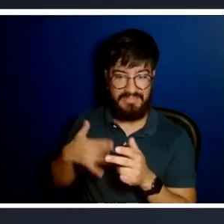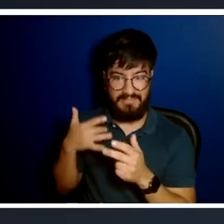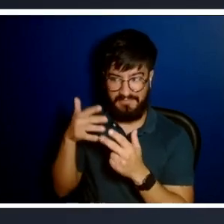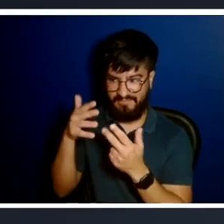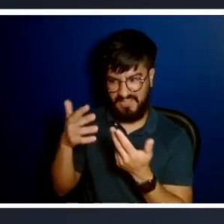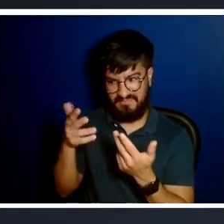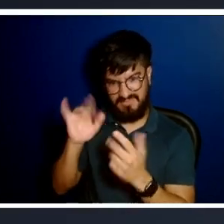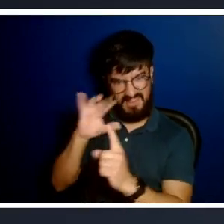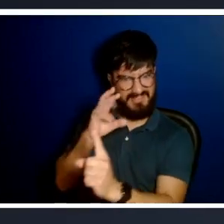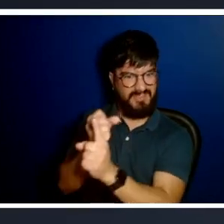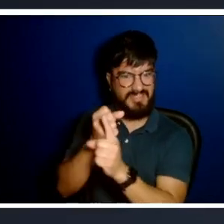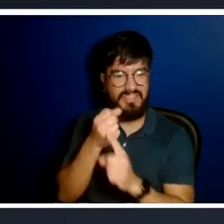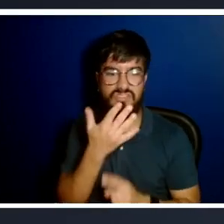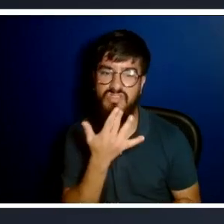Kaden Borseth: That's true. Yep. So, they can